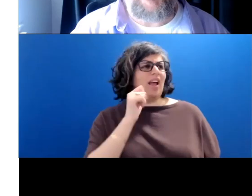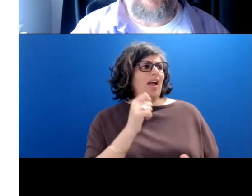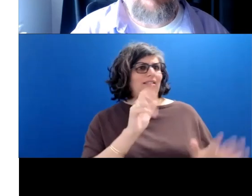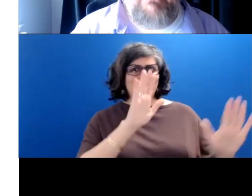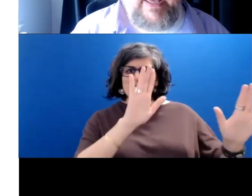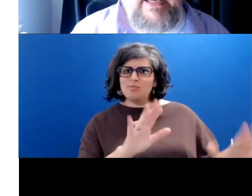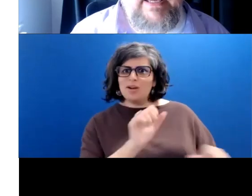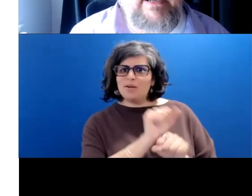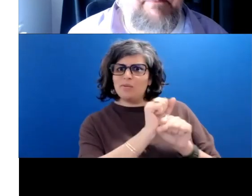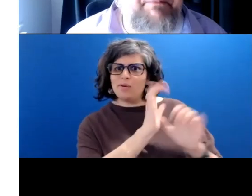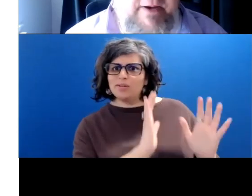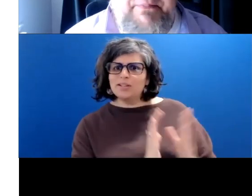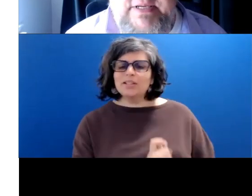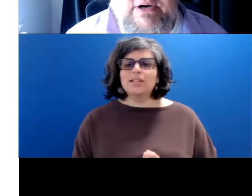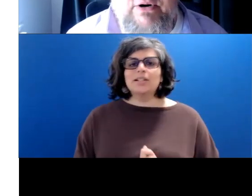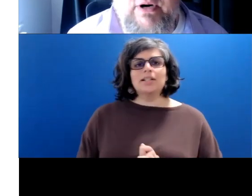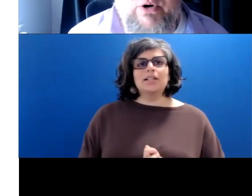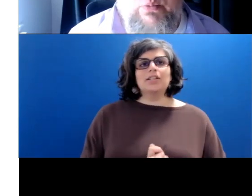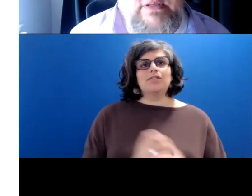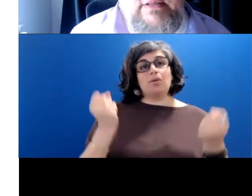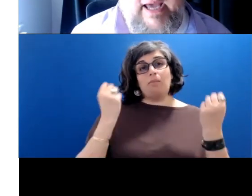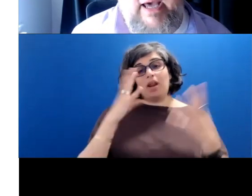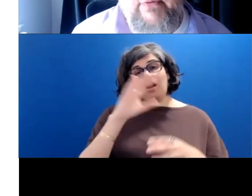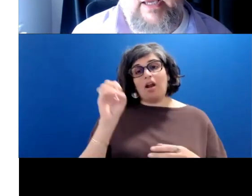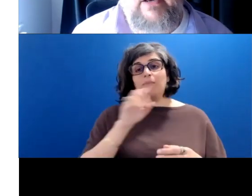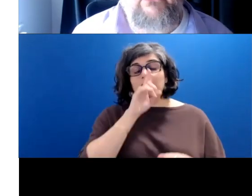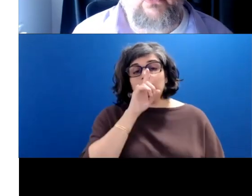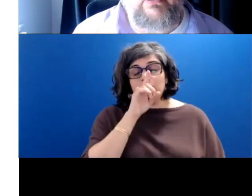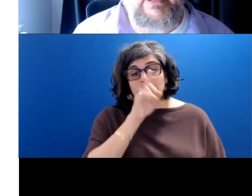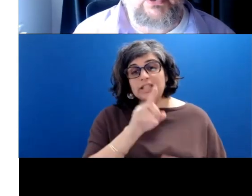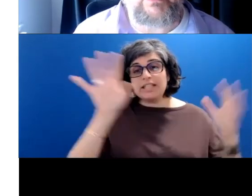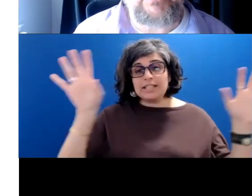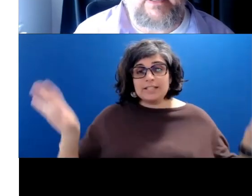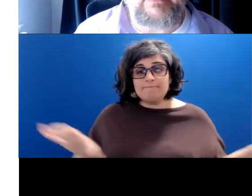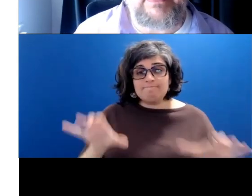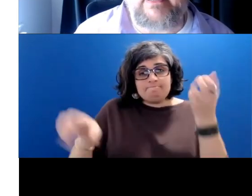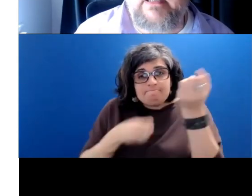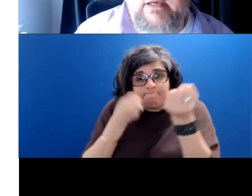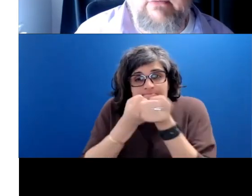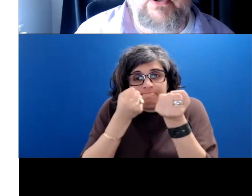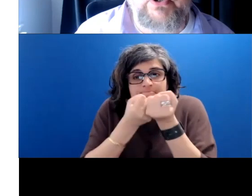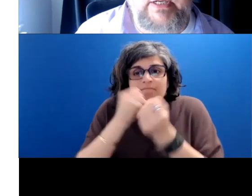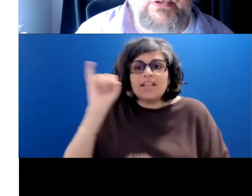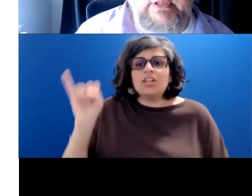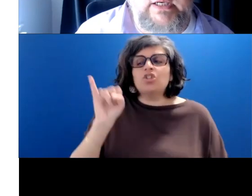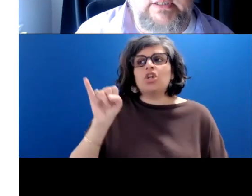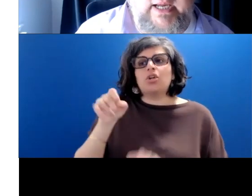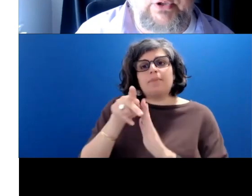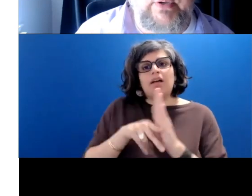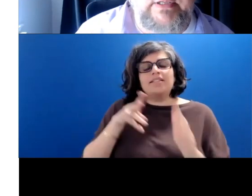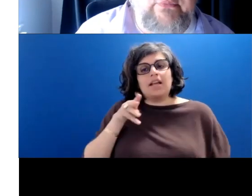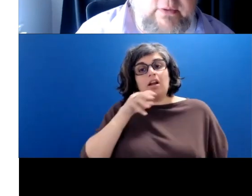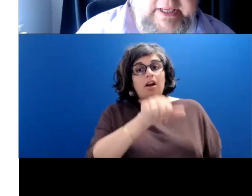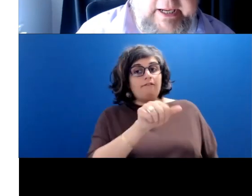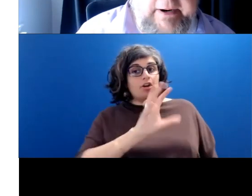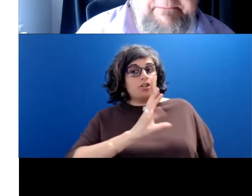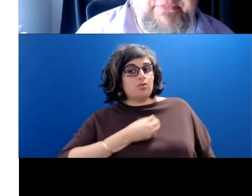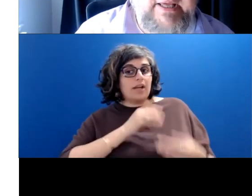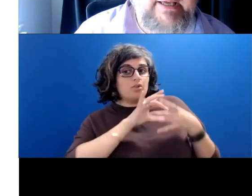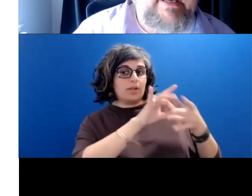So many companies are really advocating for insurance policies that cover trans-related care, trans-affirming care.